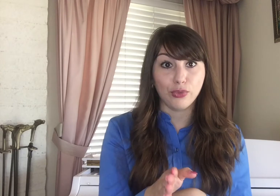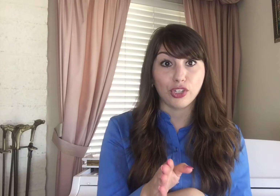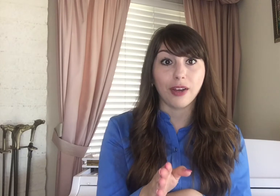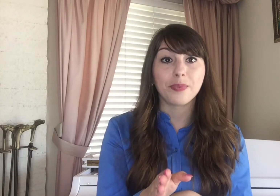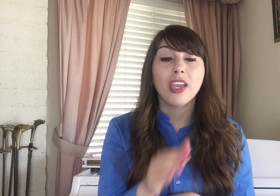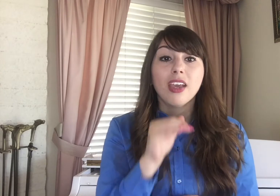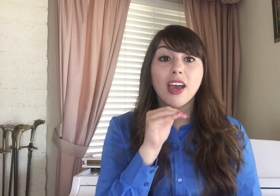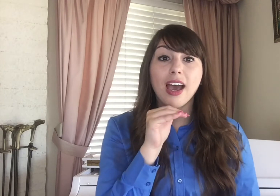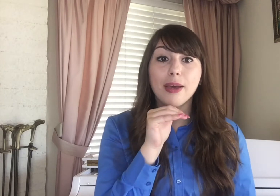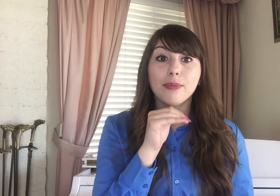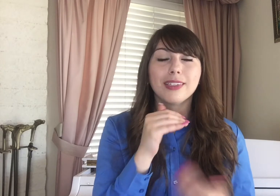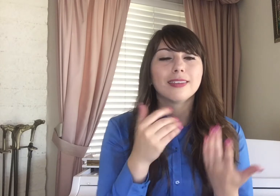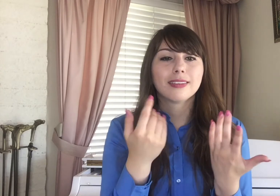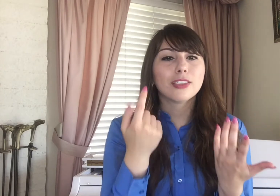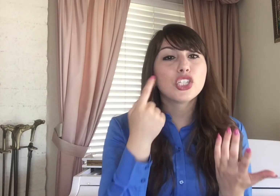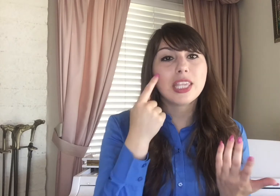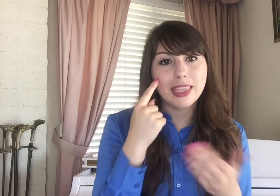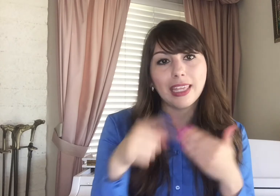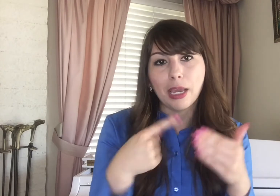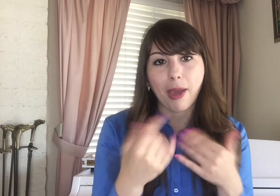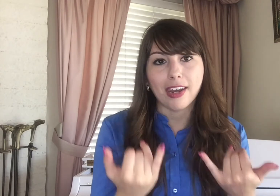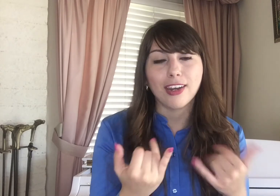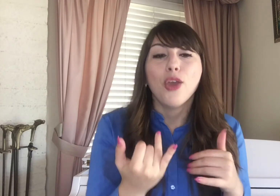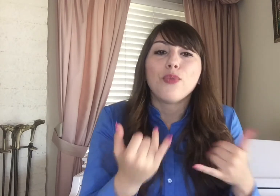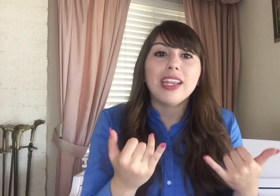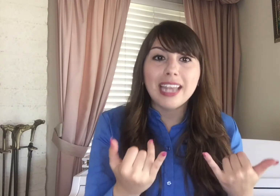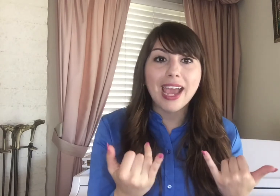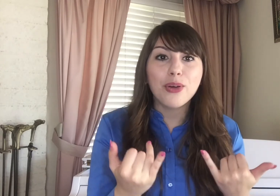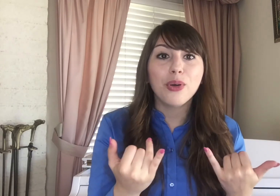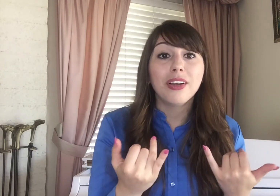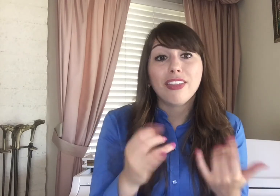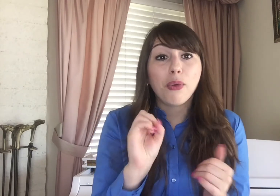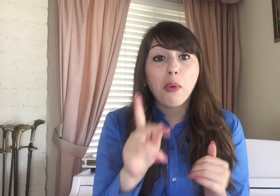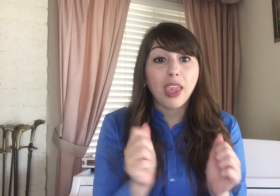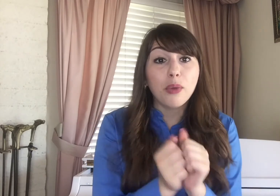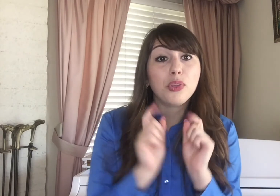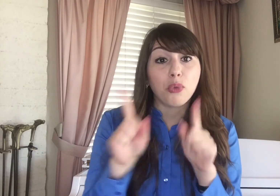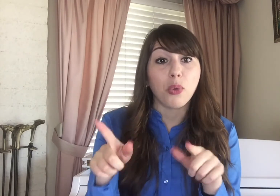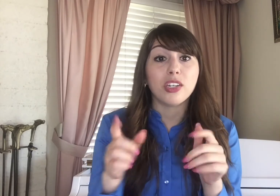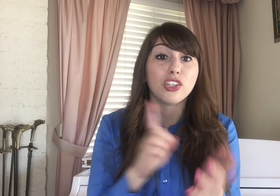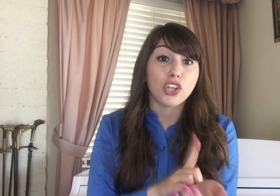future. Think about it, right now they're okay with you going to the